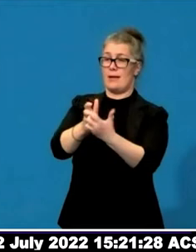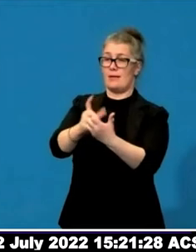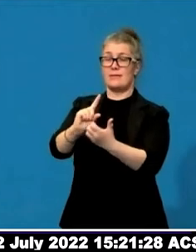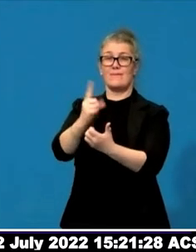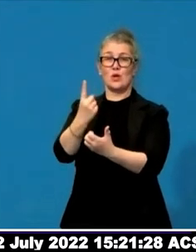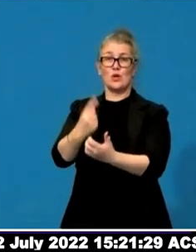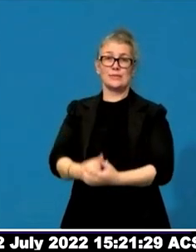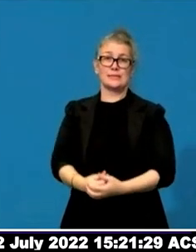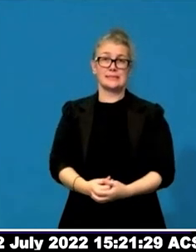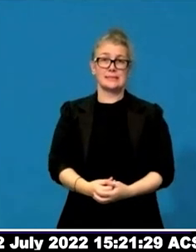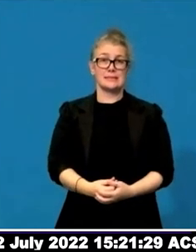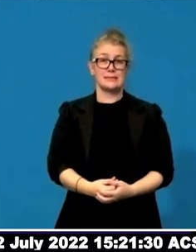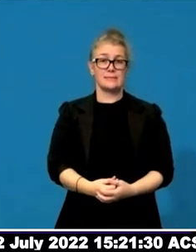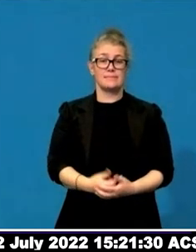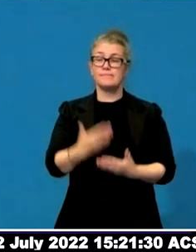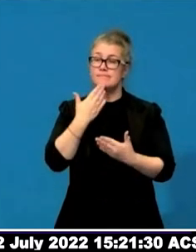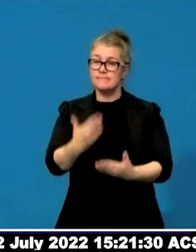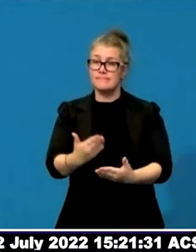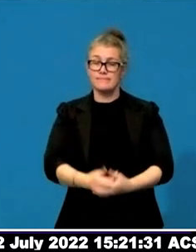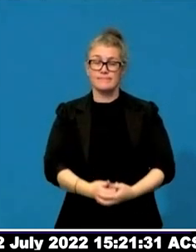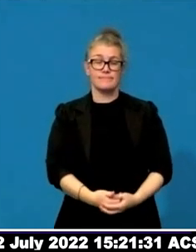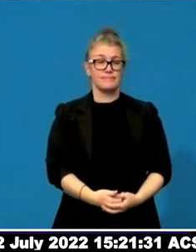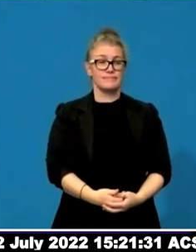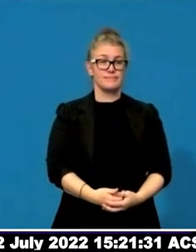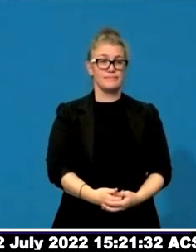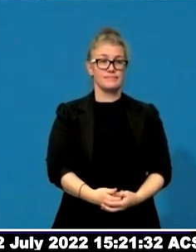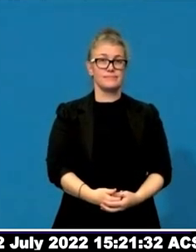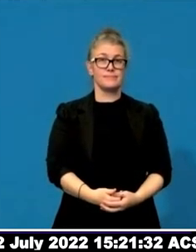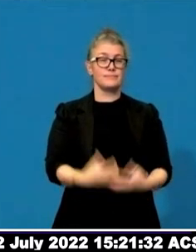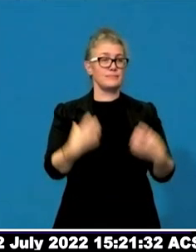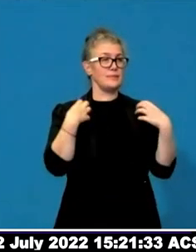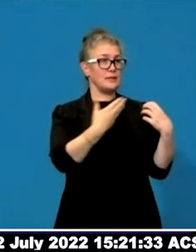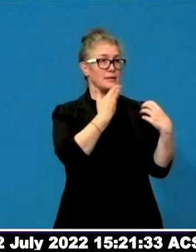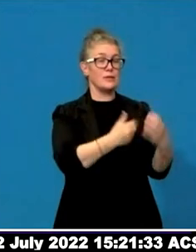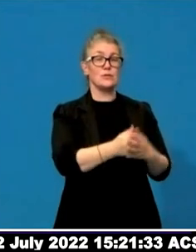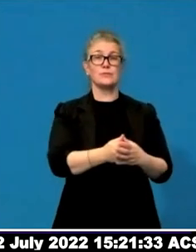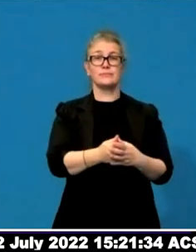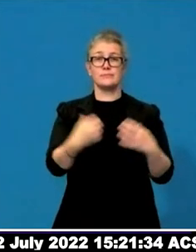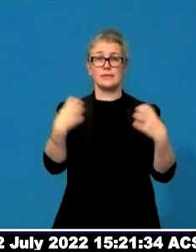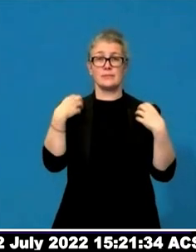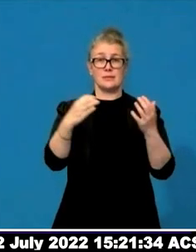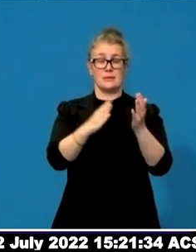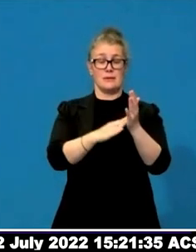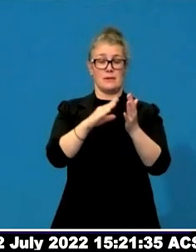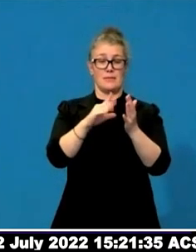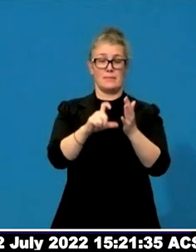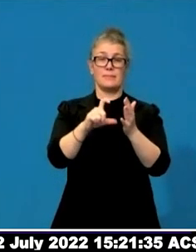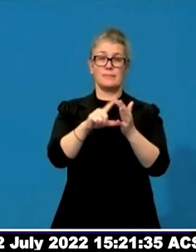Thank you very much. Commissioner McEwin? COMMISSIONER McEWIN: No questions. Thank you for your evidence.